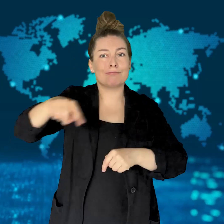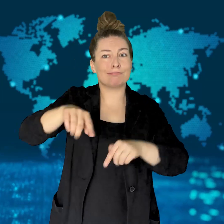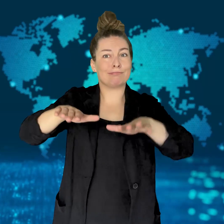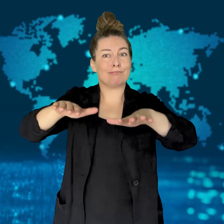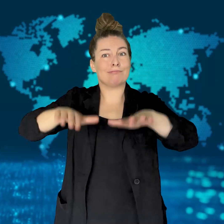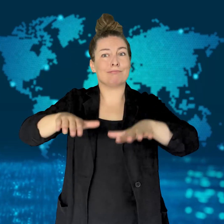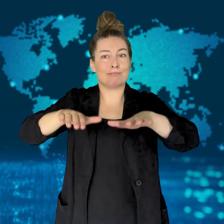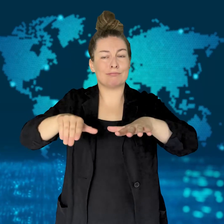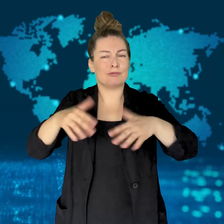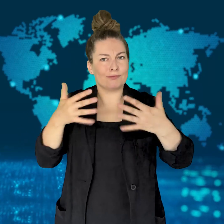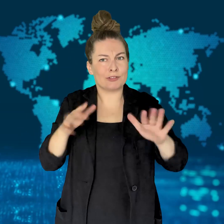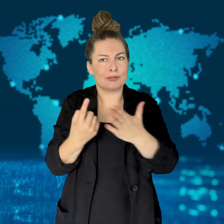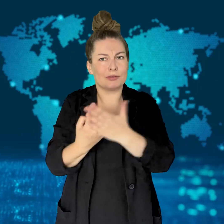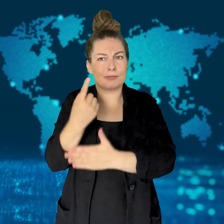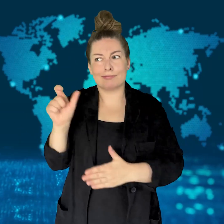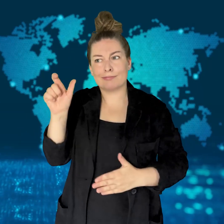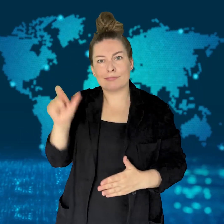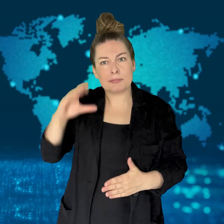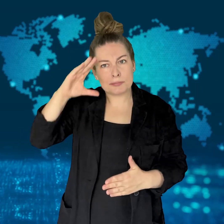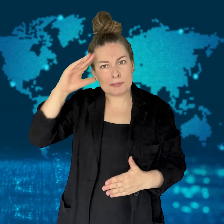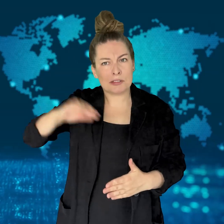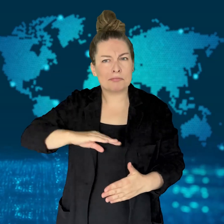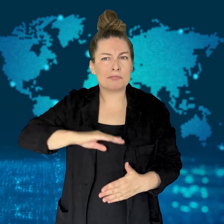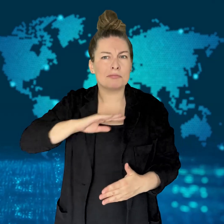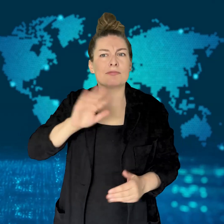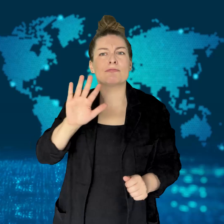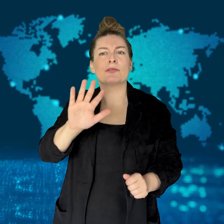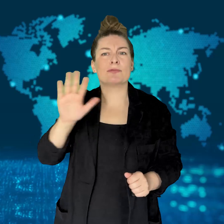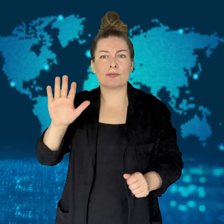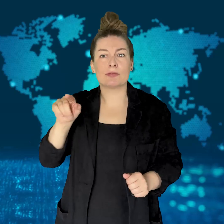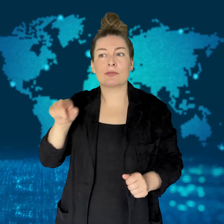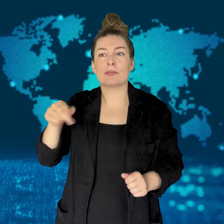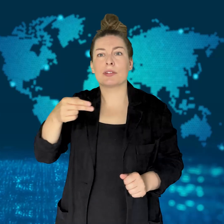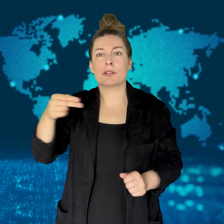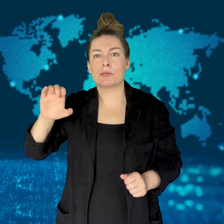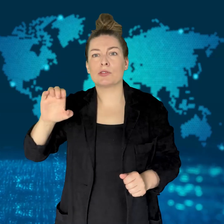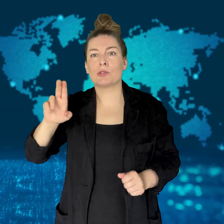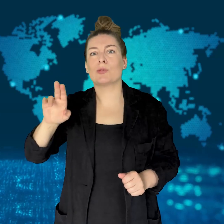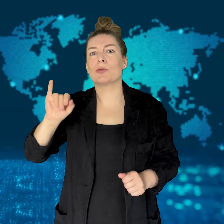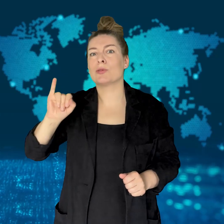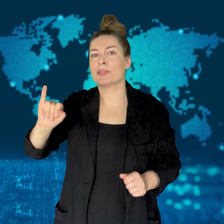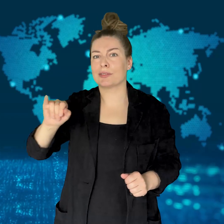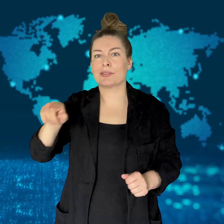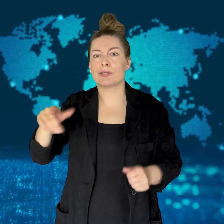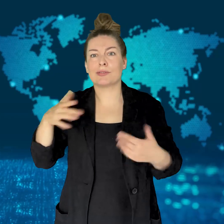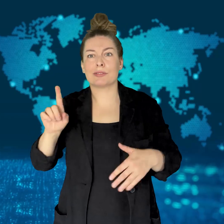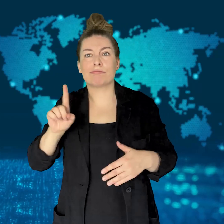The instructors were stabbed in a public park in Jilin,